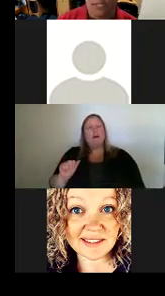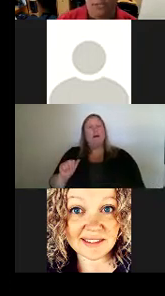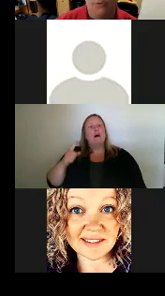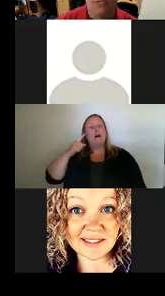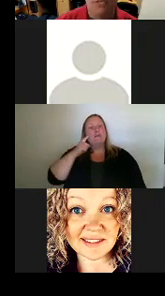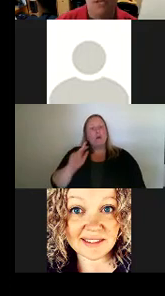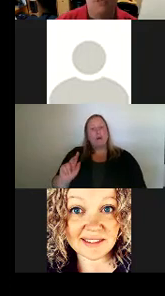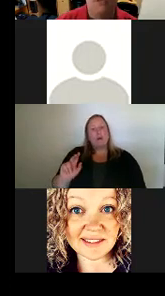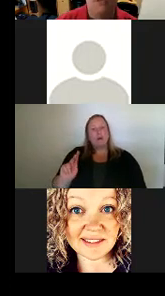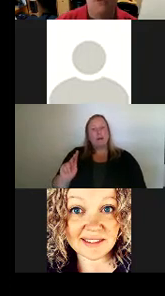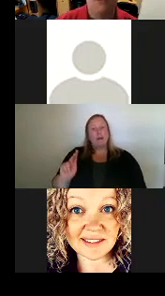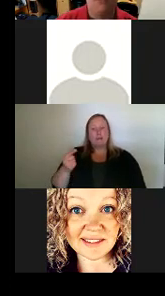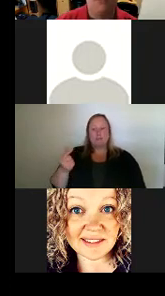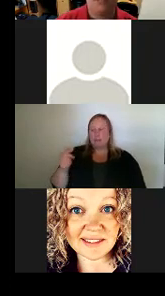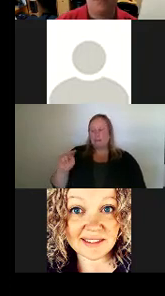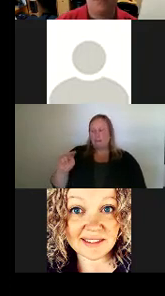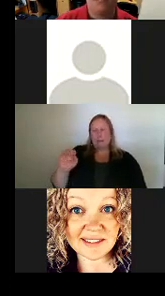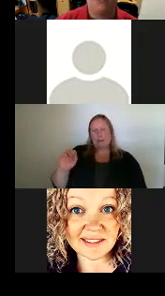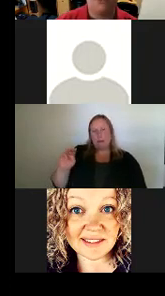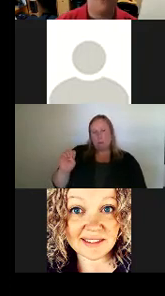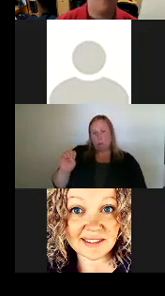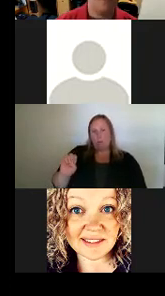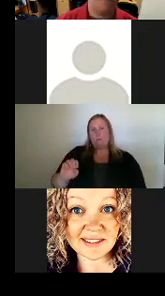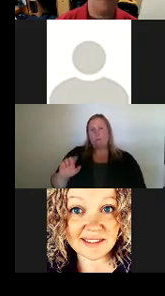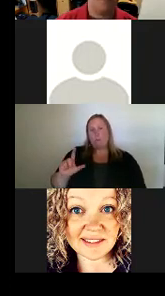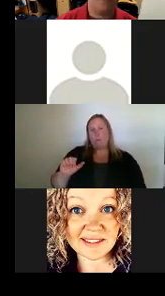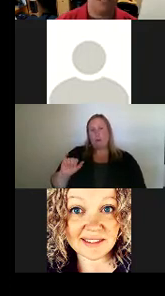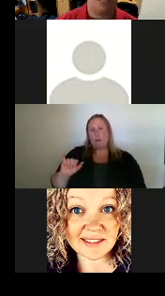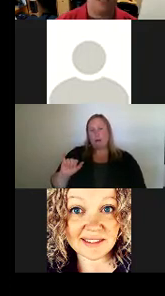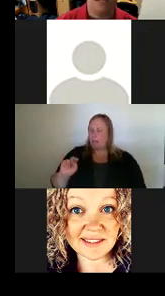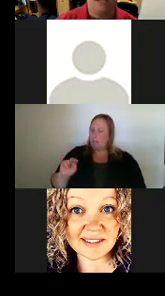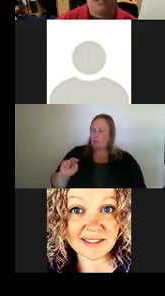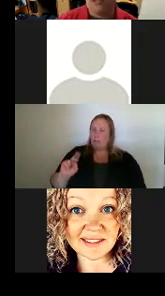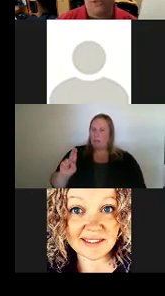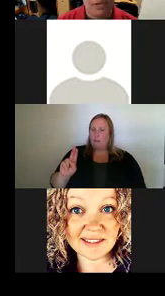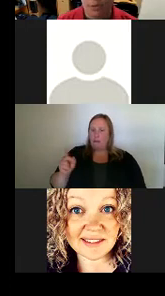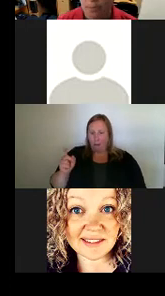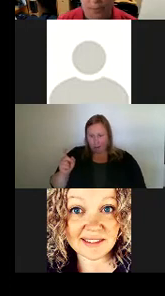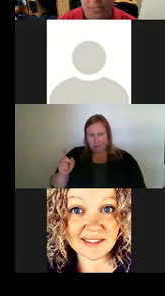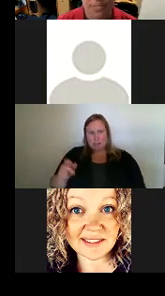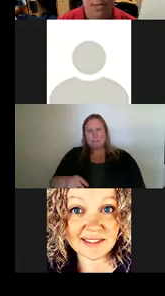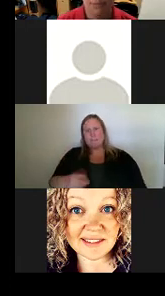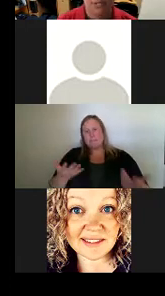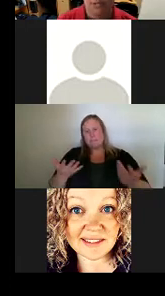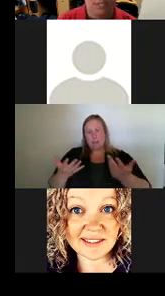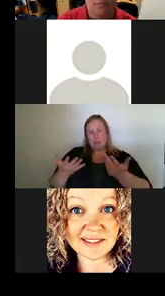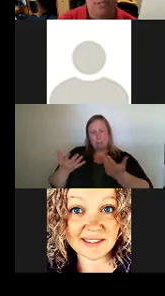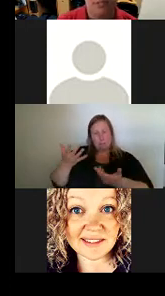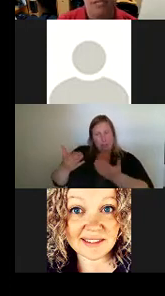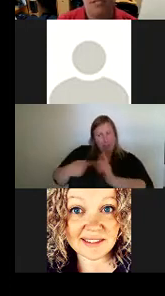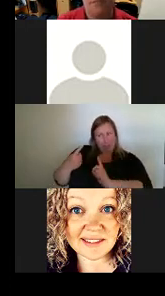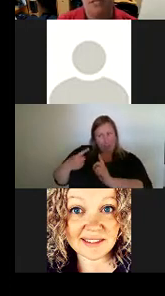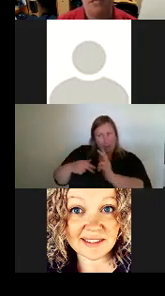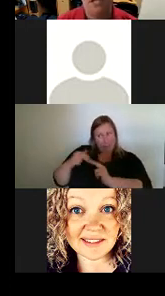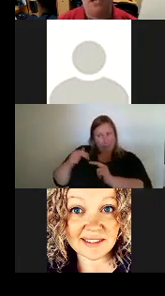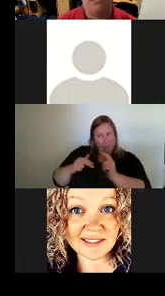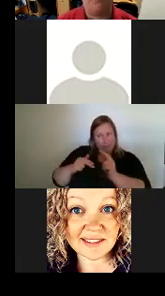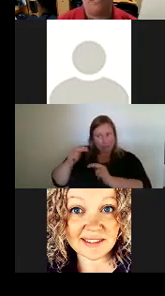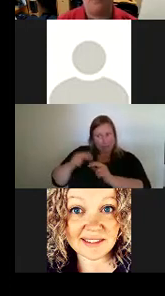I WILL NOT GO DEEP INTO LINUX, BUT SOMETIMES THERE IS A